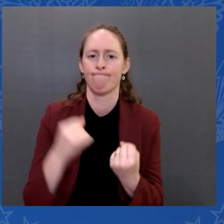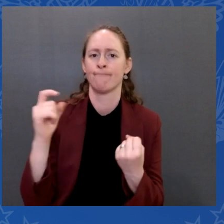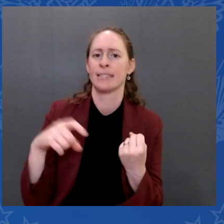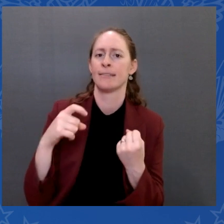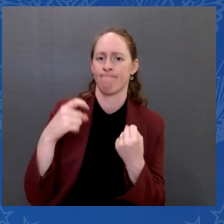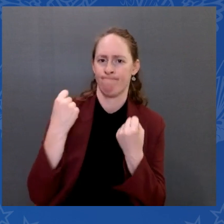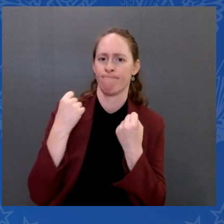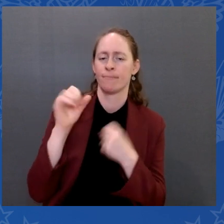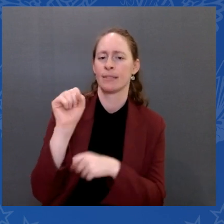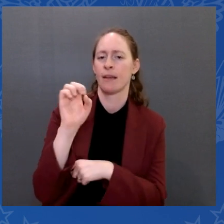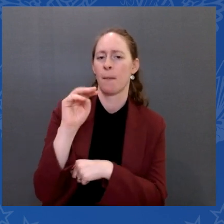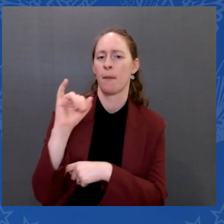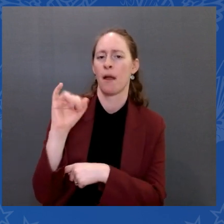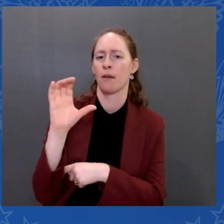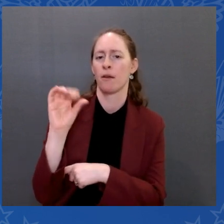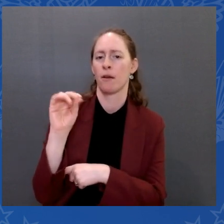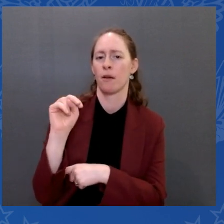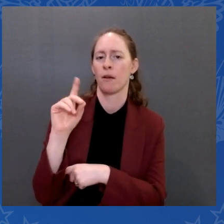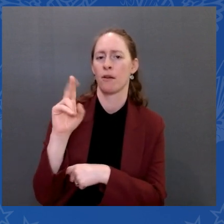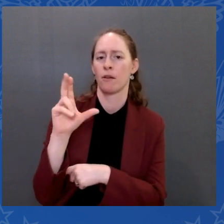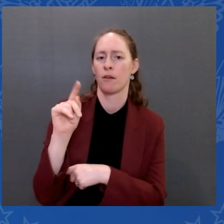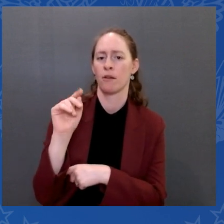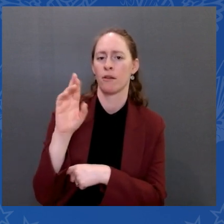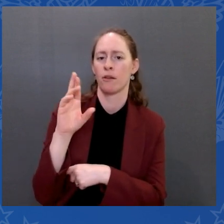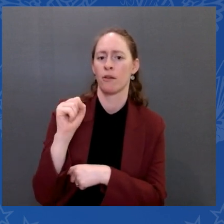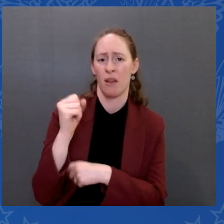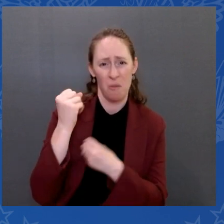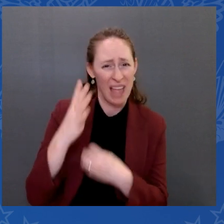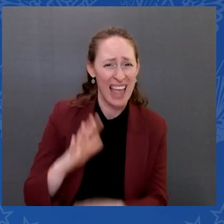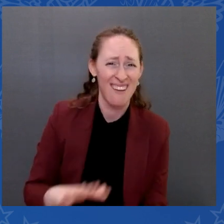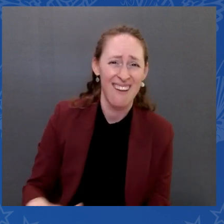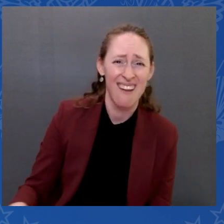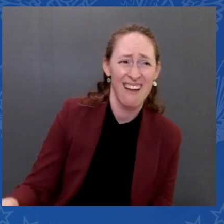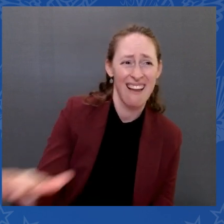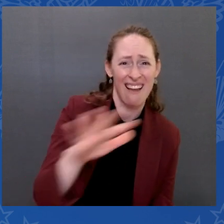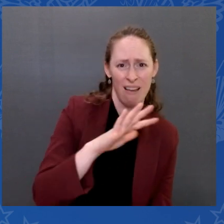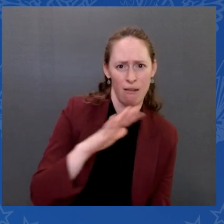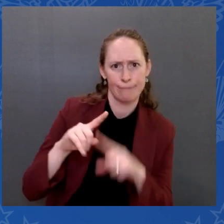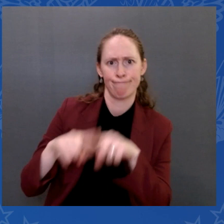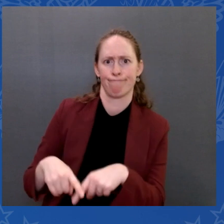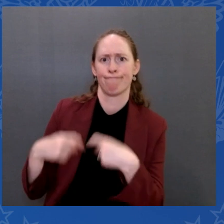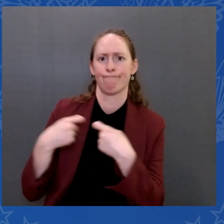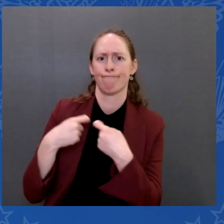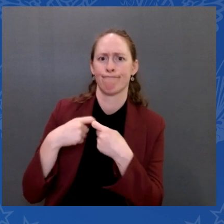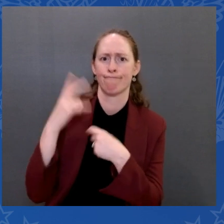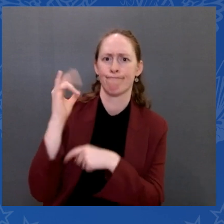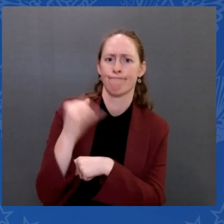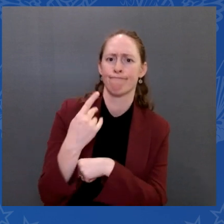Things like instruments that enable surgery or devices